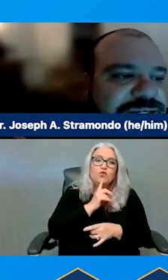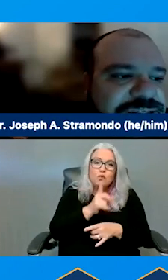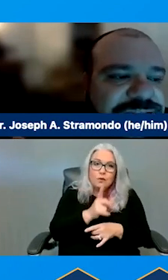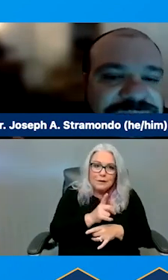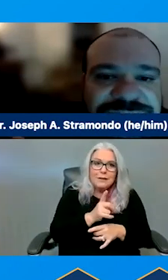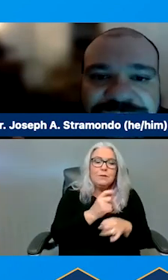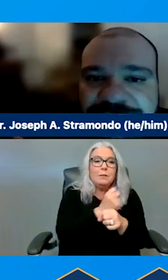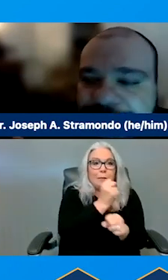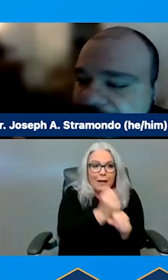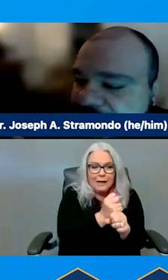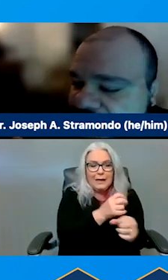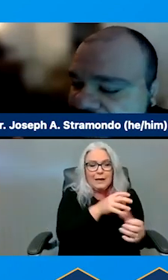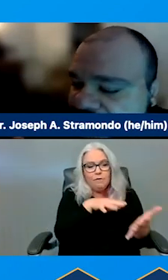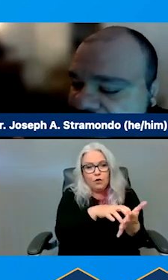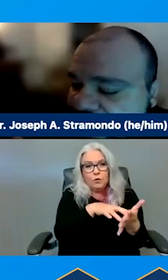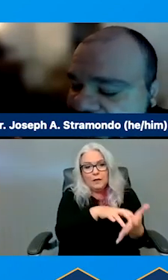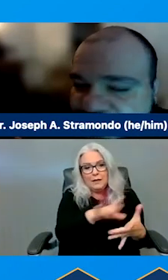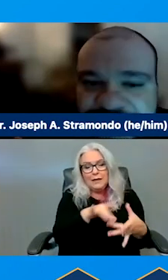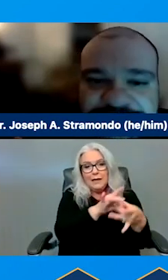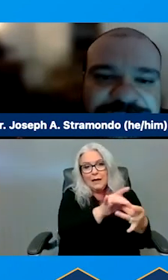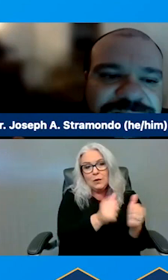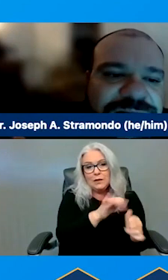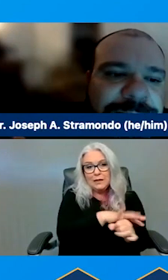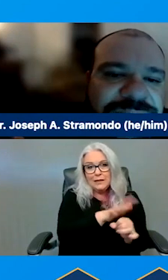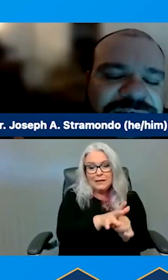infectious disease. Okay. So